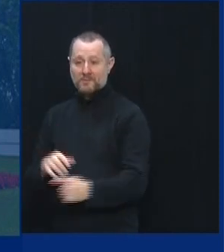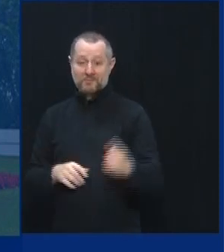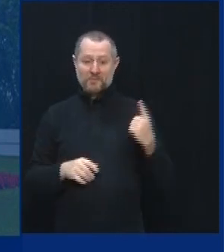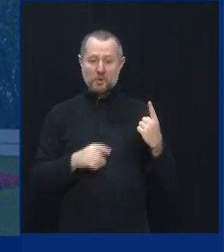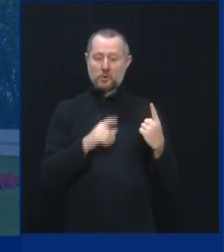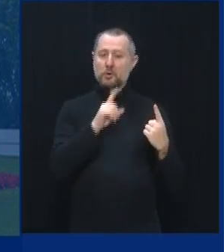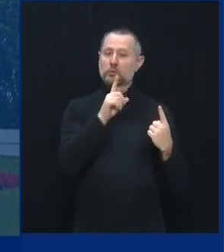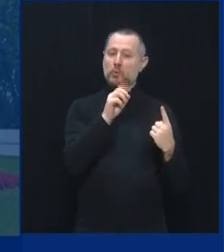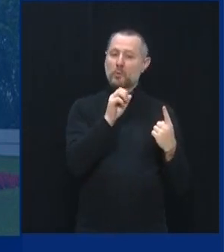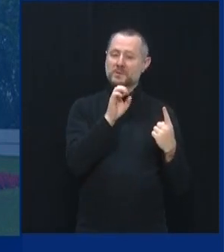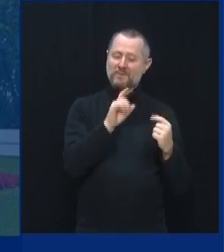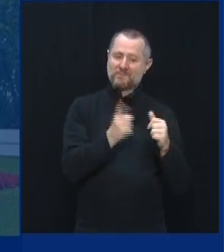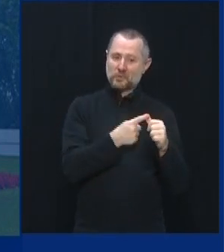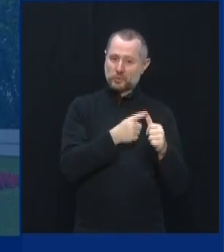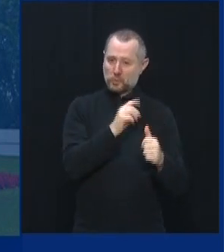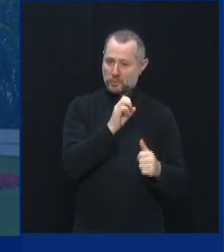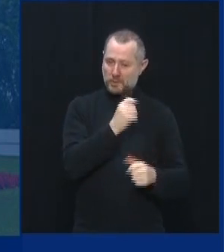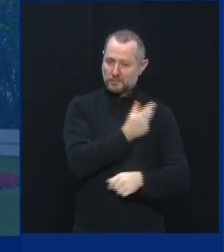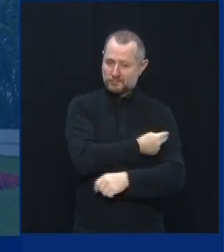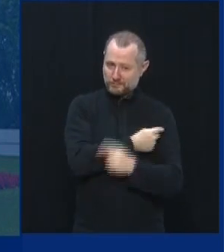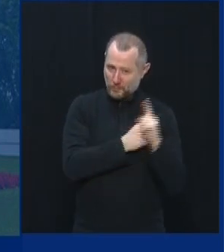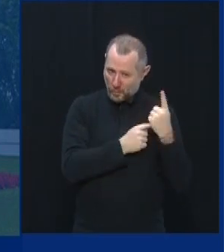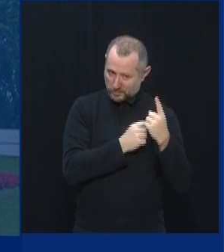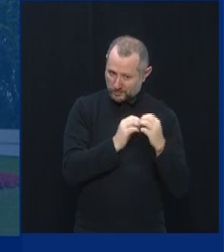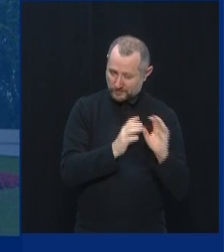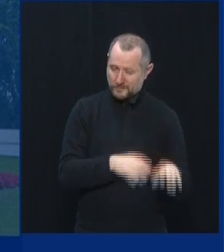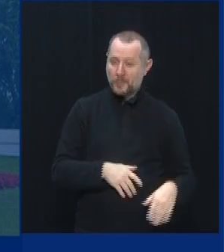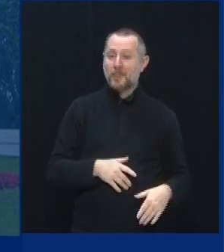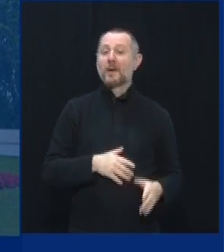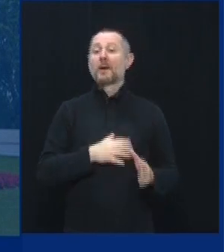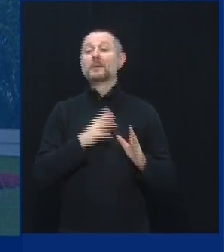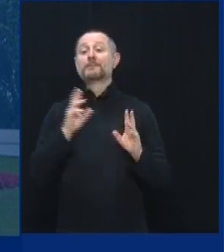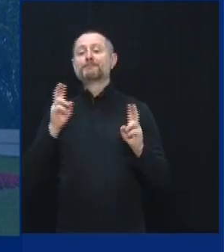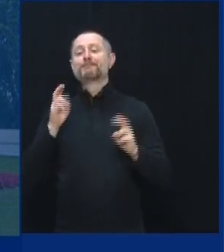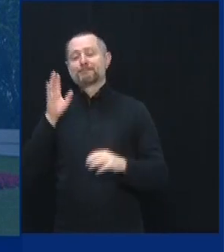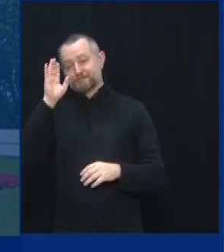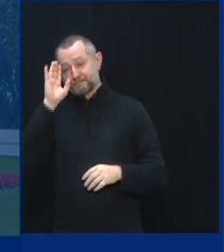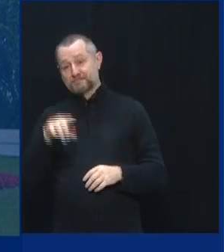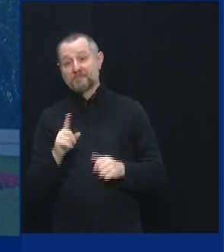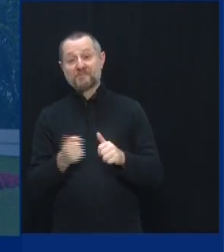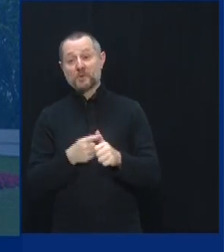SENDS THE VACCINE, THEY SEND IT IN TWO ALLOCATIONS.